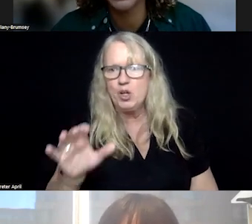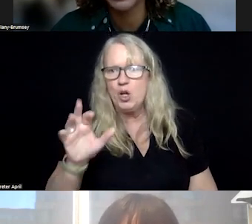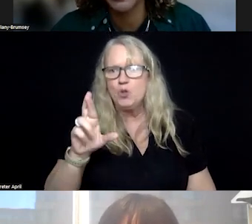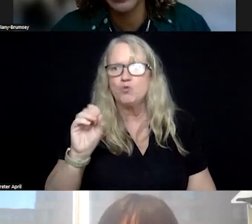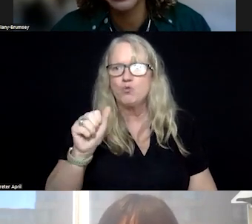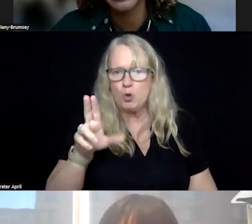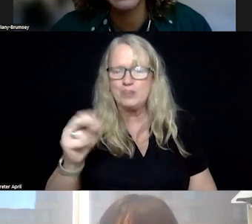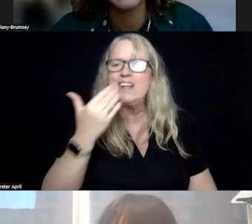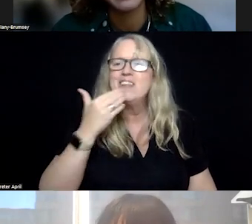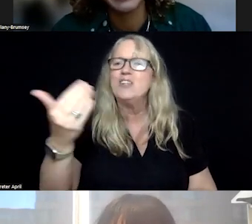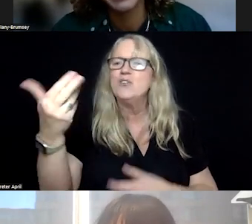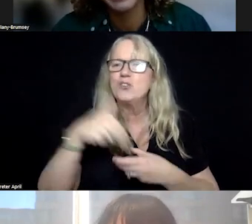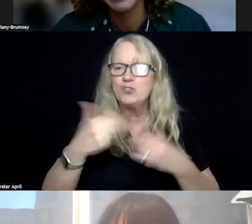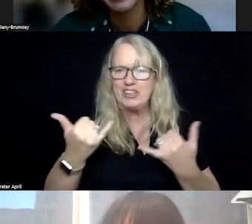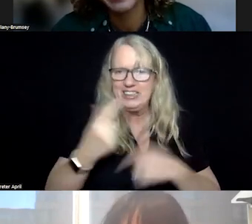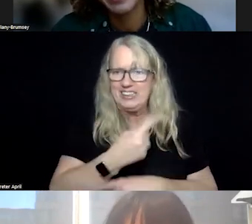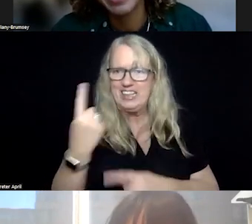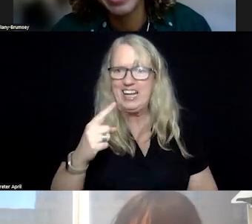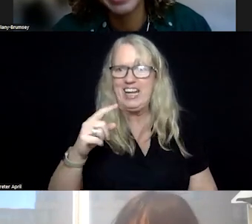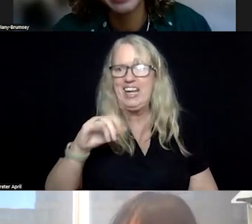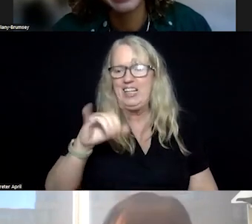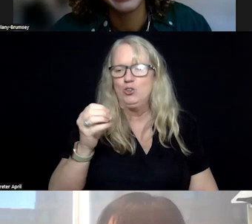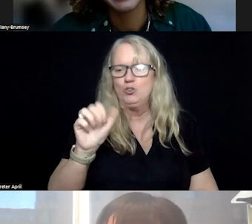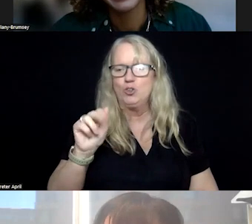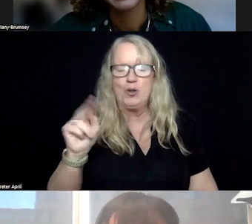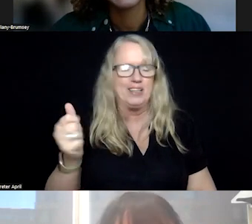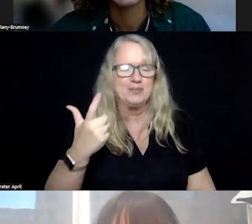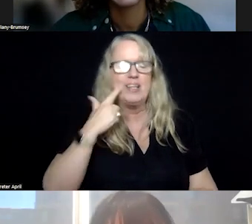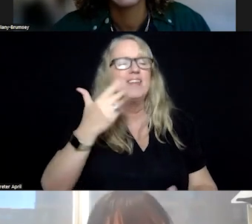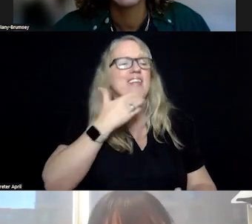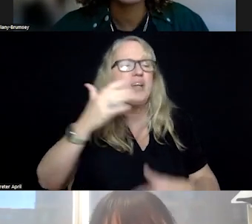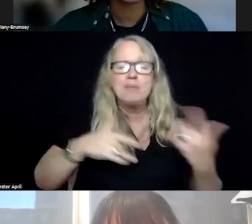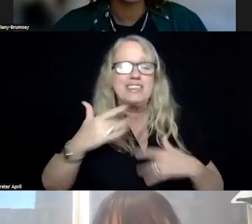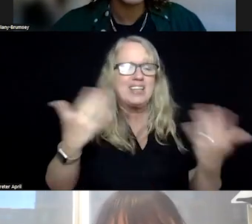CENTER. >> THANK YOU SO MUCH. I AM EXCITED TO BE HERE.